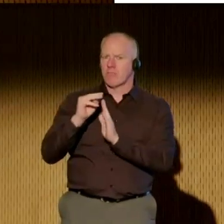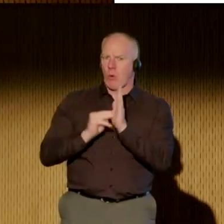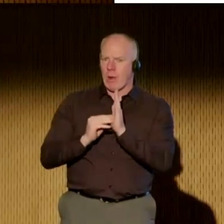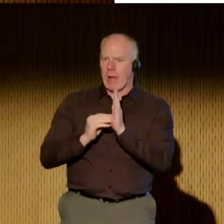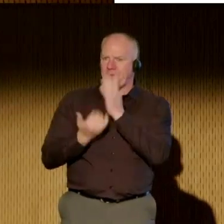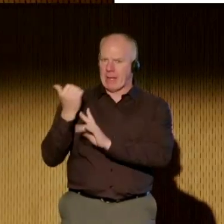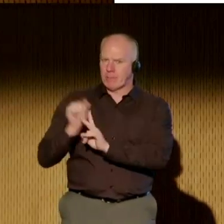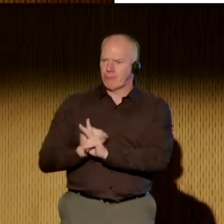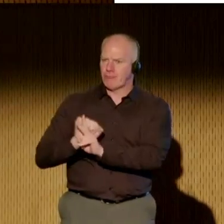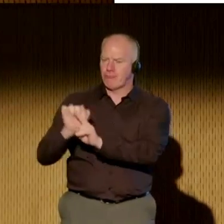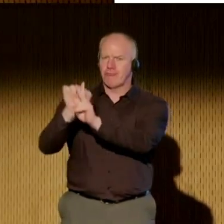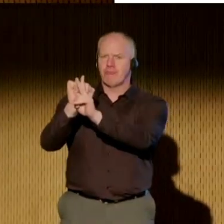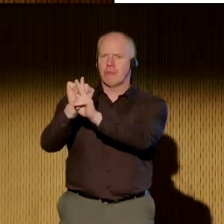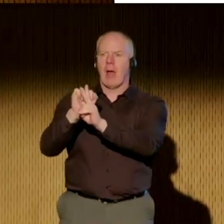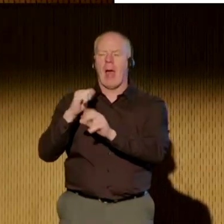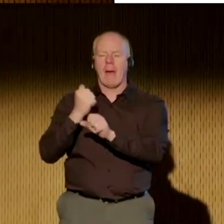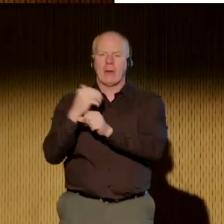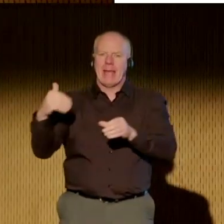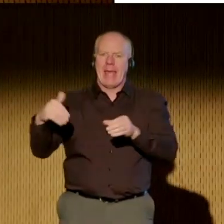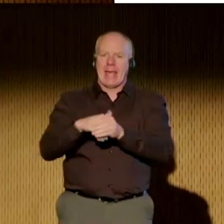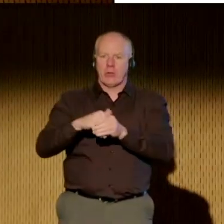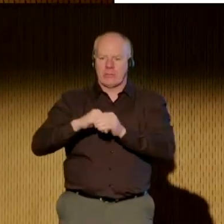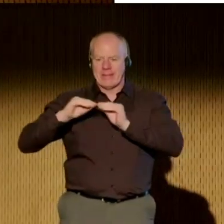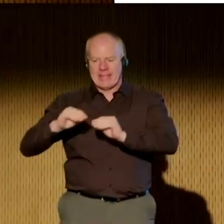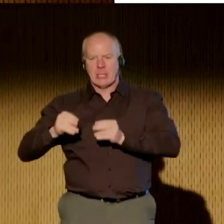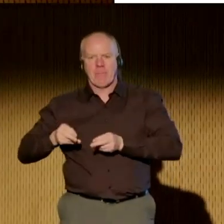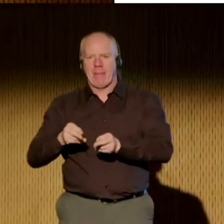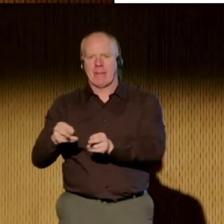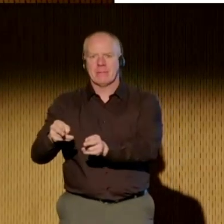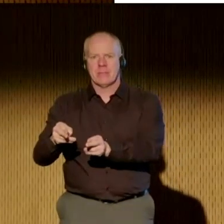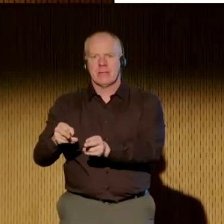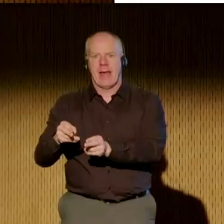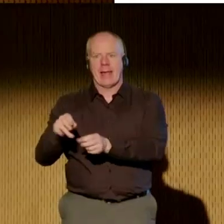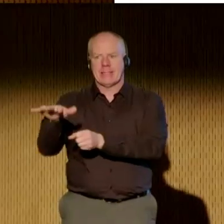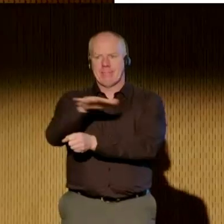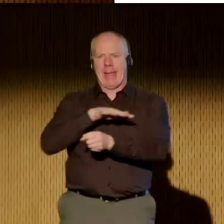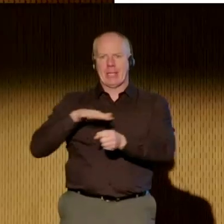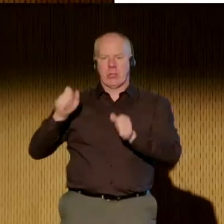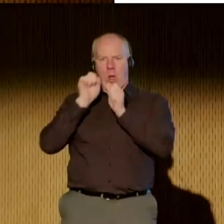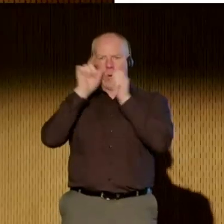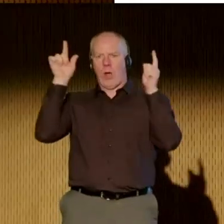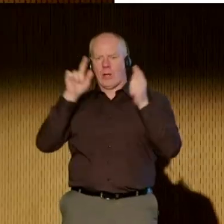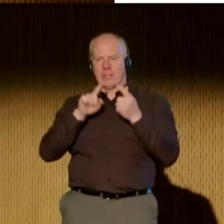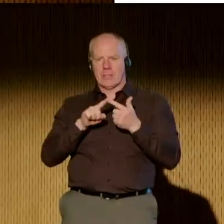programme on inclusive pedagogy, pedagogy and spatial awareness. And last but not least,